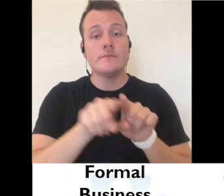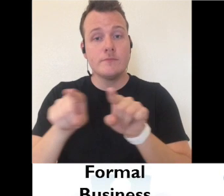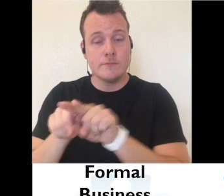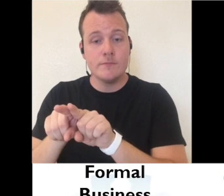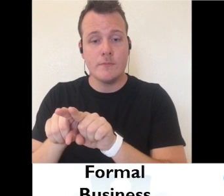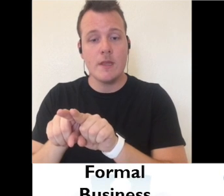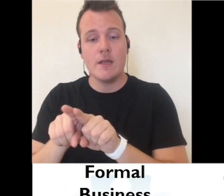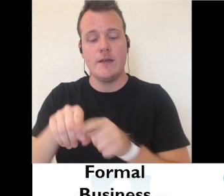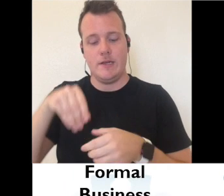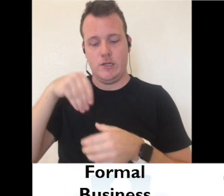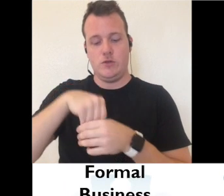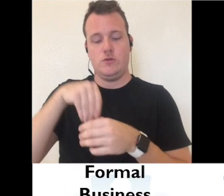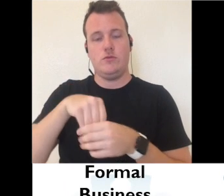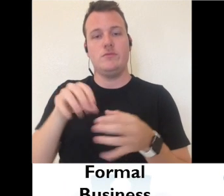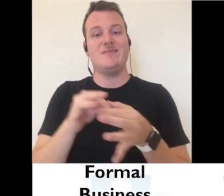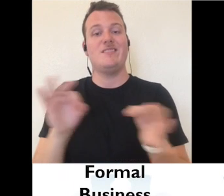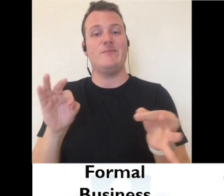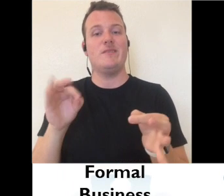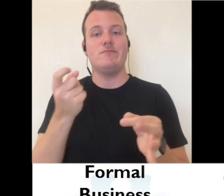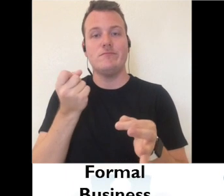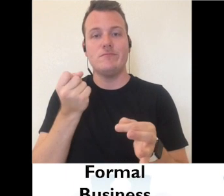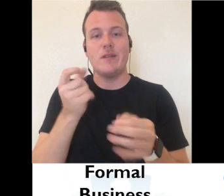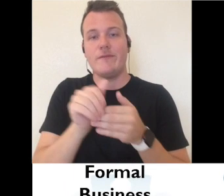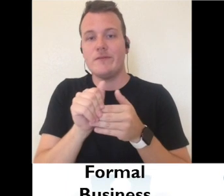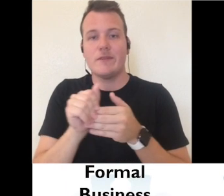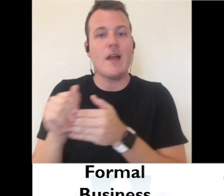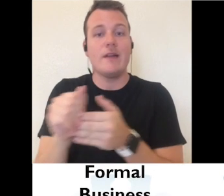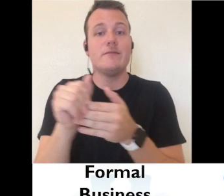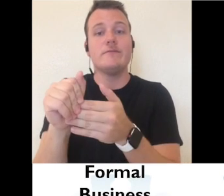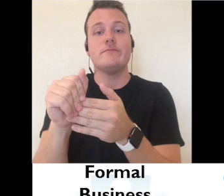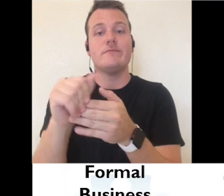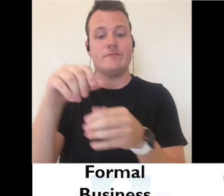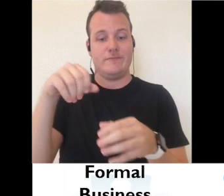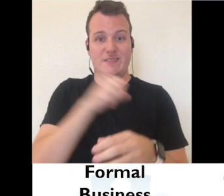you want to project and also your commitment to excellence. Here's a